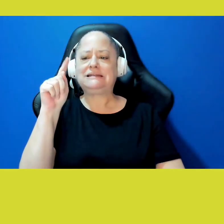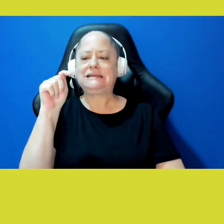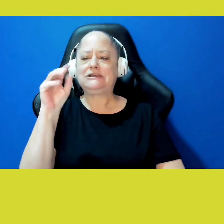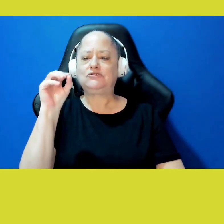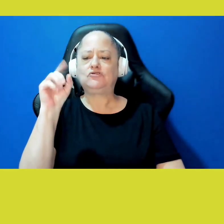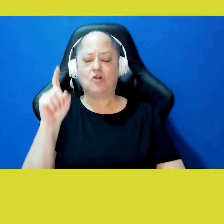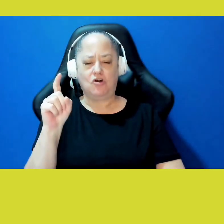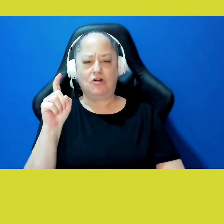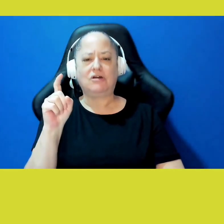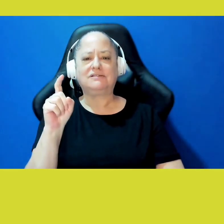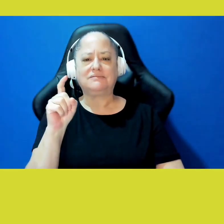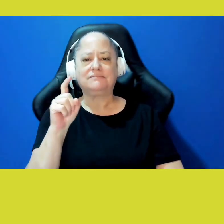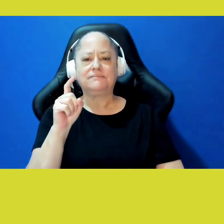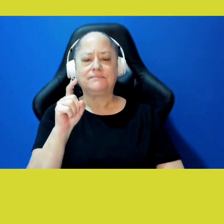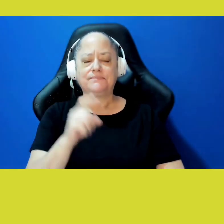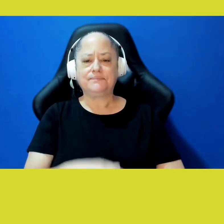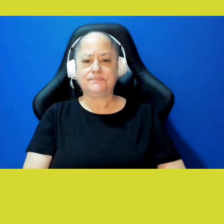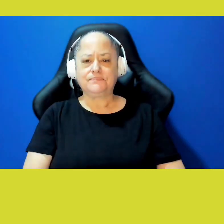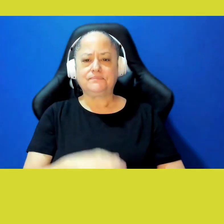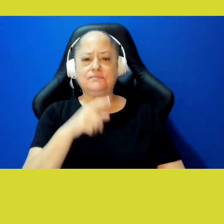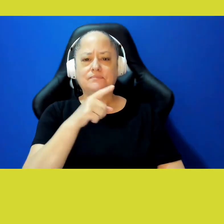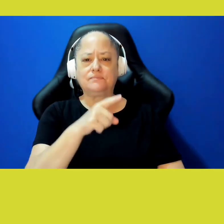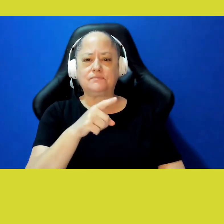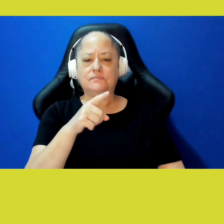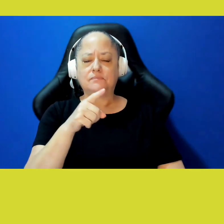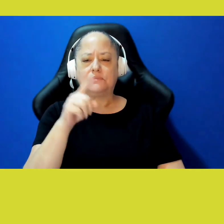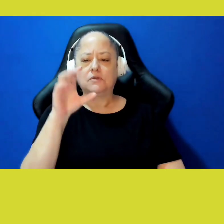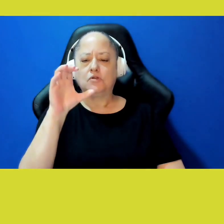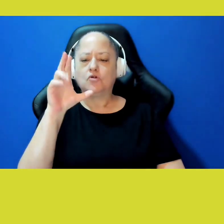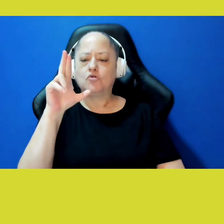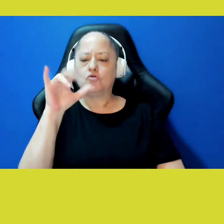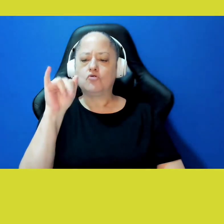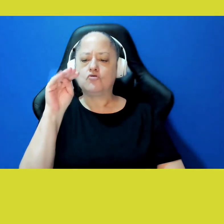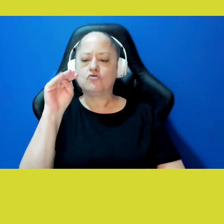even the criminalization that I think getting more